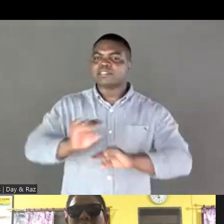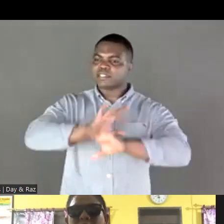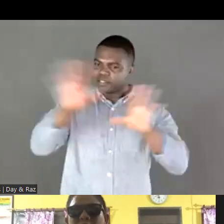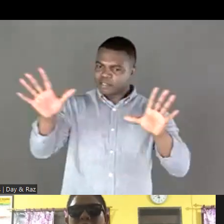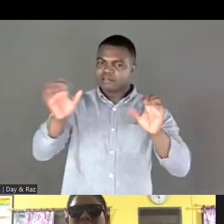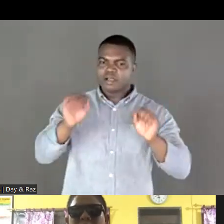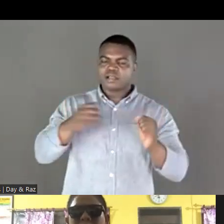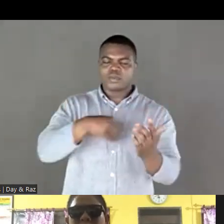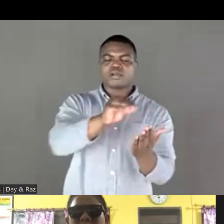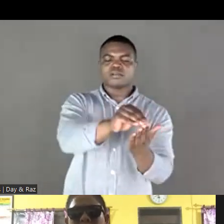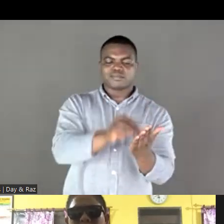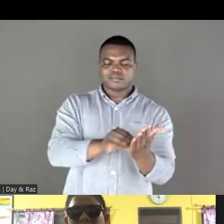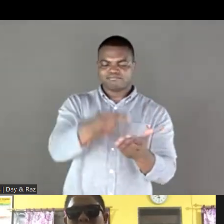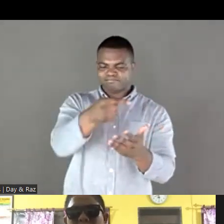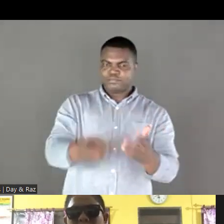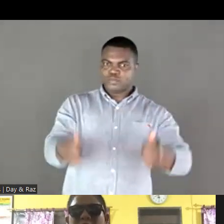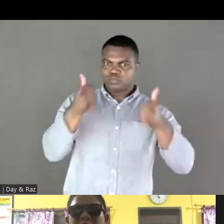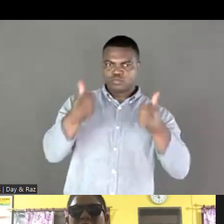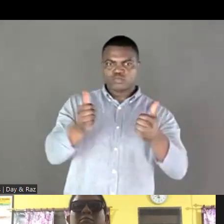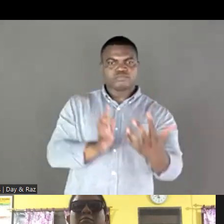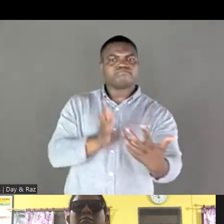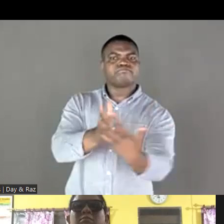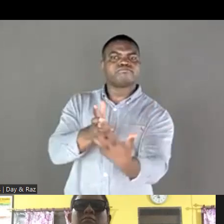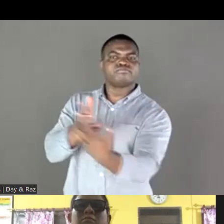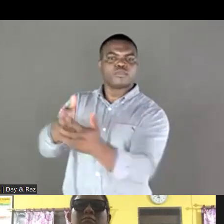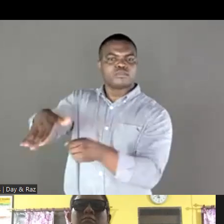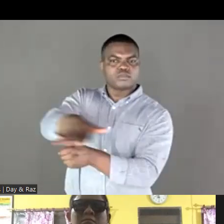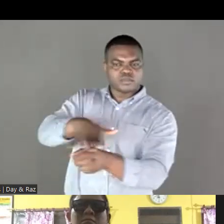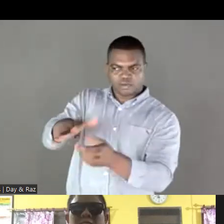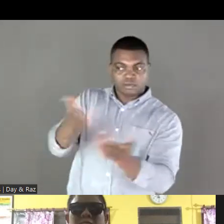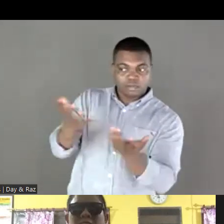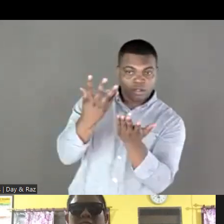Thank you so much telling. Thank you so much, especially for providing the outcomes of the